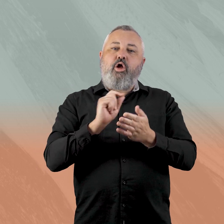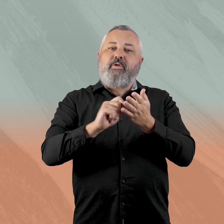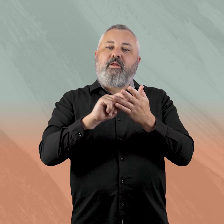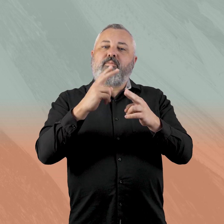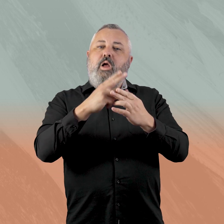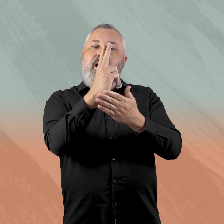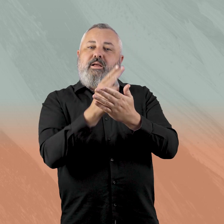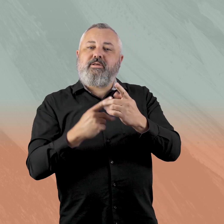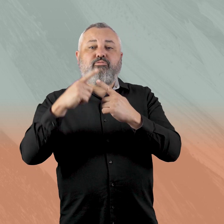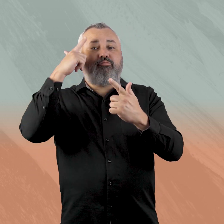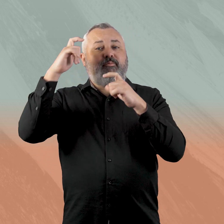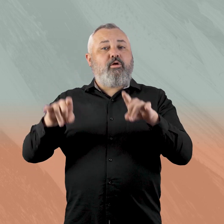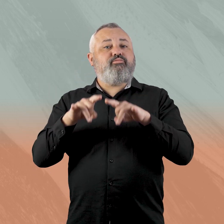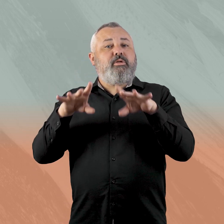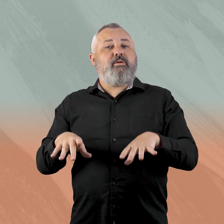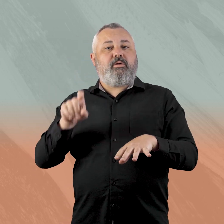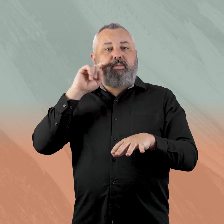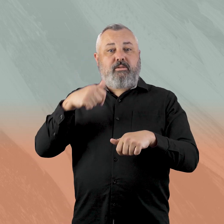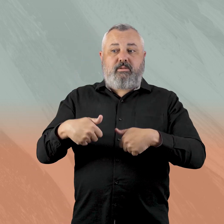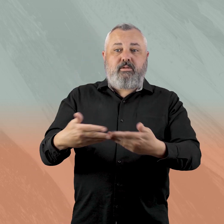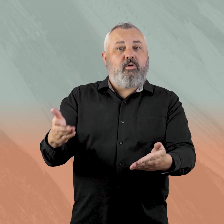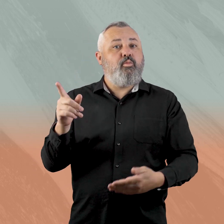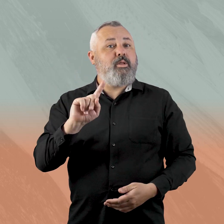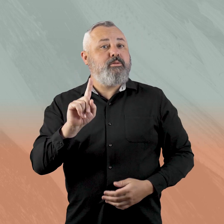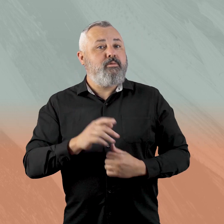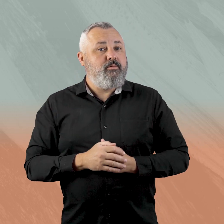Actions will be delivered by both the Office for the Arts and Creative Australia: